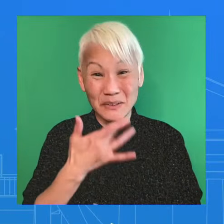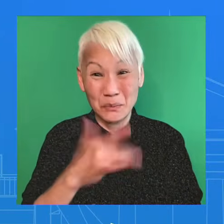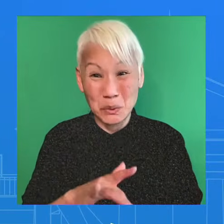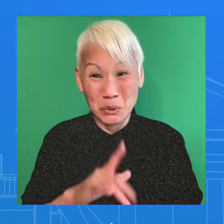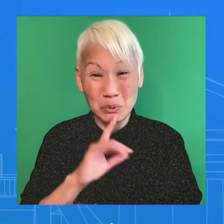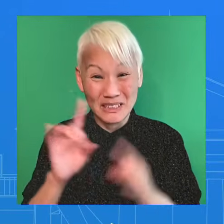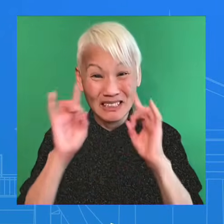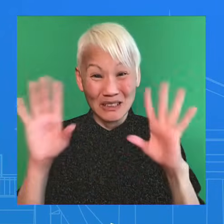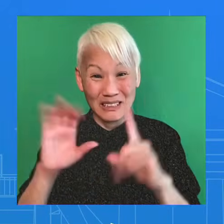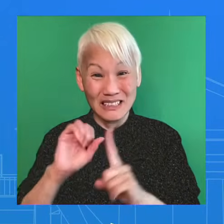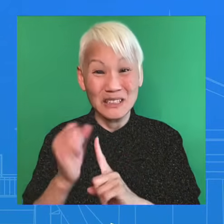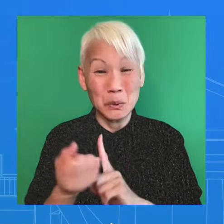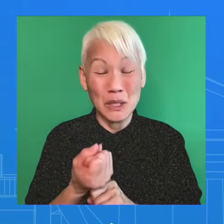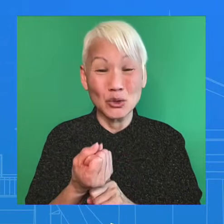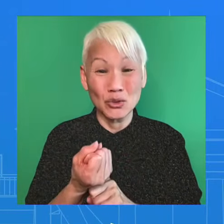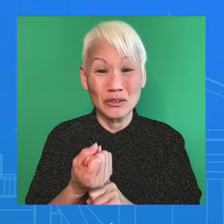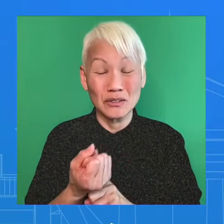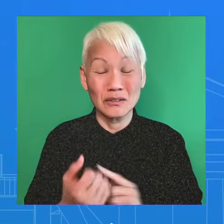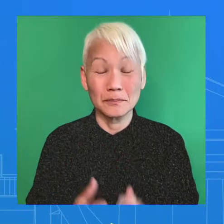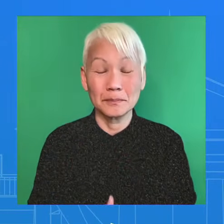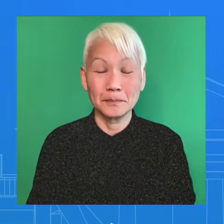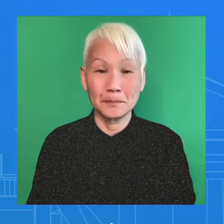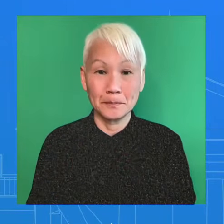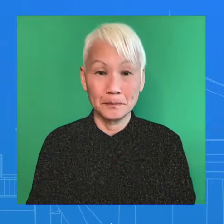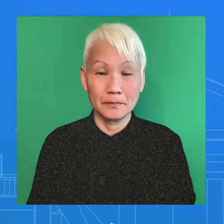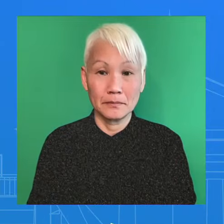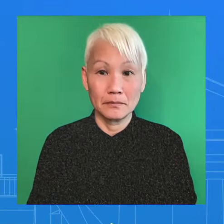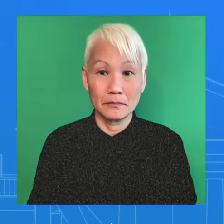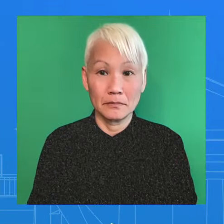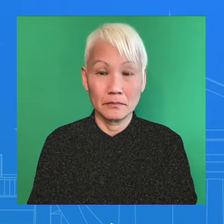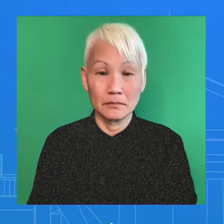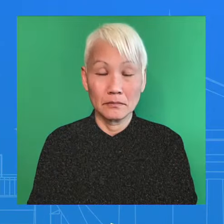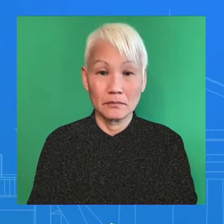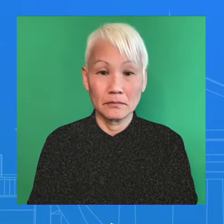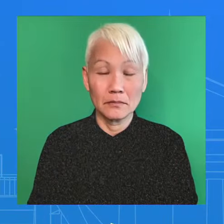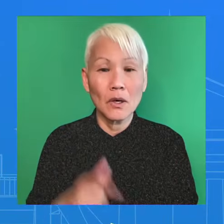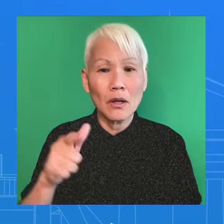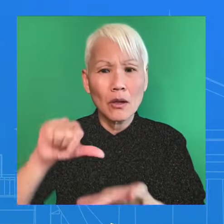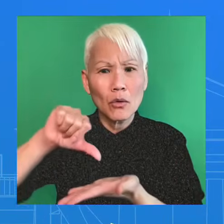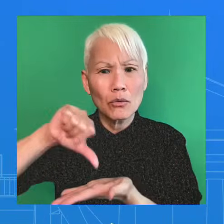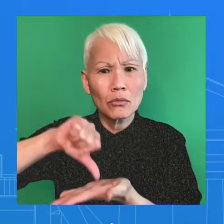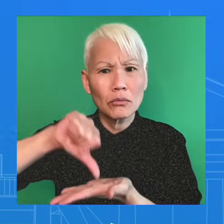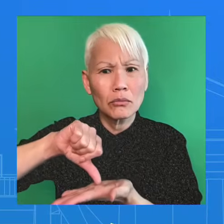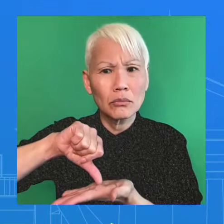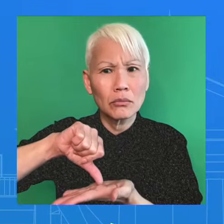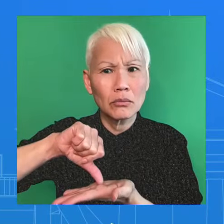On Iran: Iran is reopening its embassy in Saudi Arabia after a seven-year break,